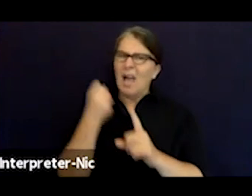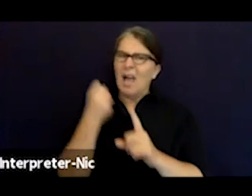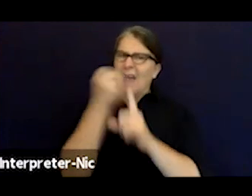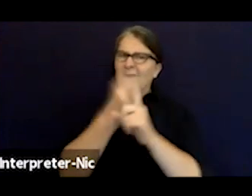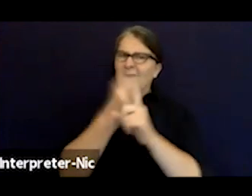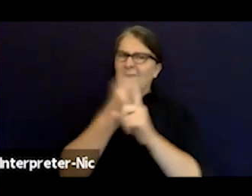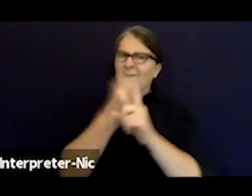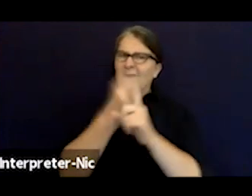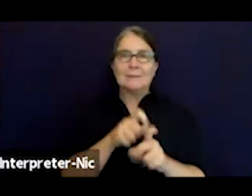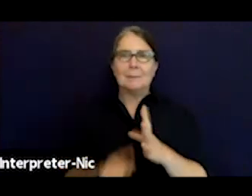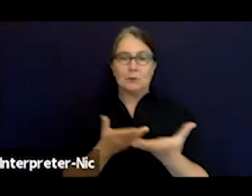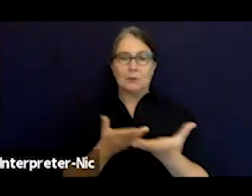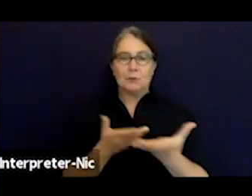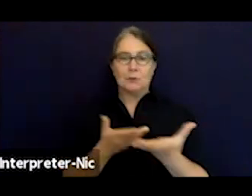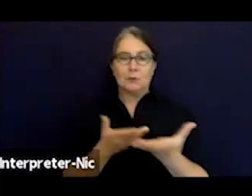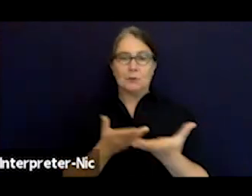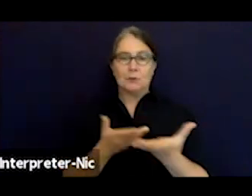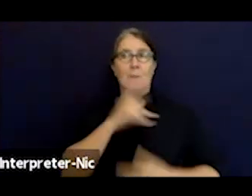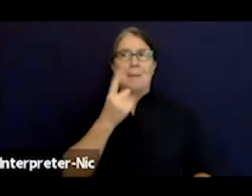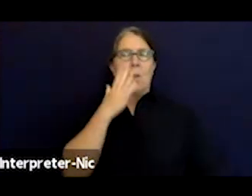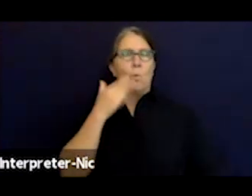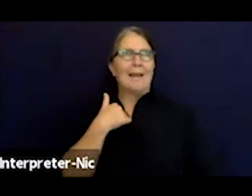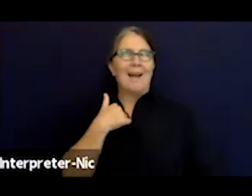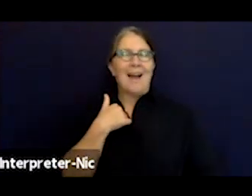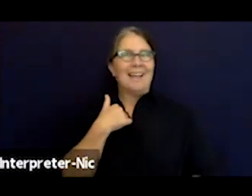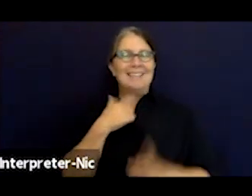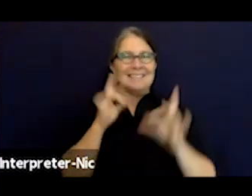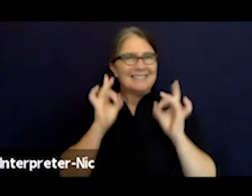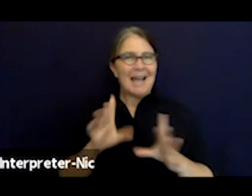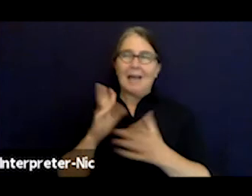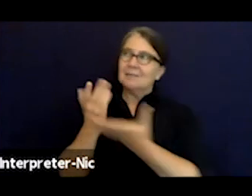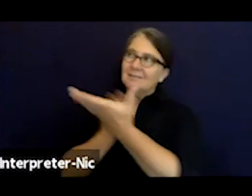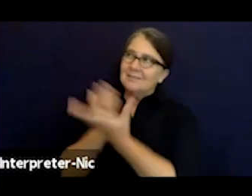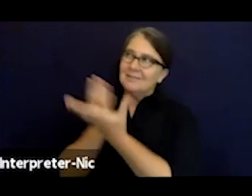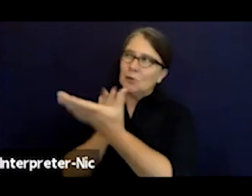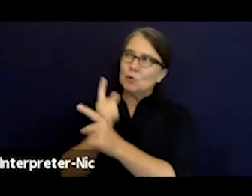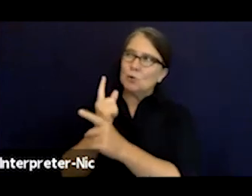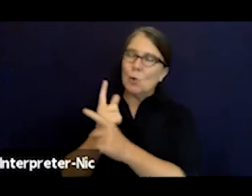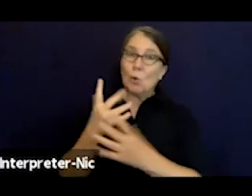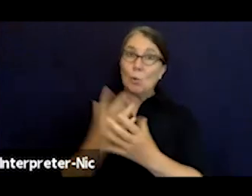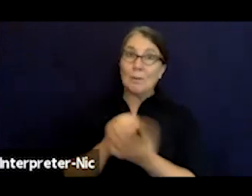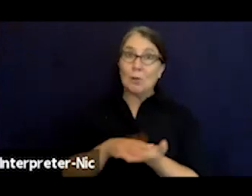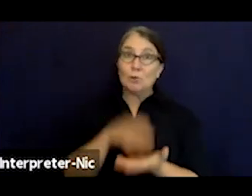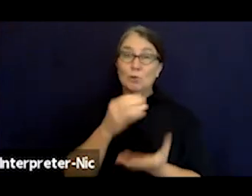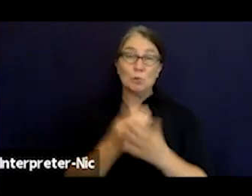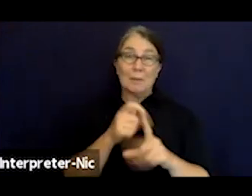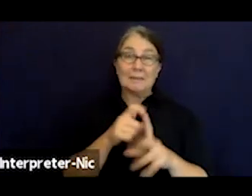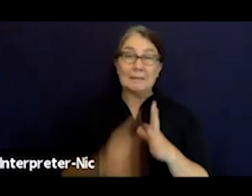lead with my students with disability, I -- people hear me with 10 per cent of their ears, so to